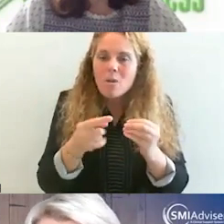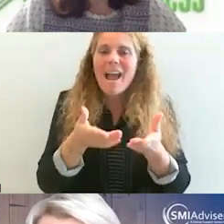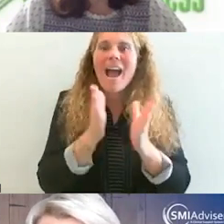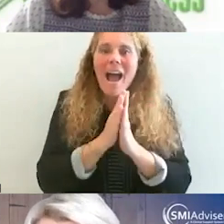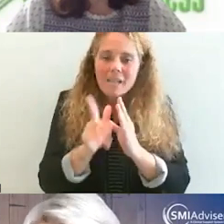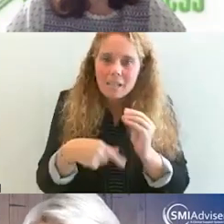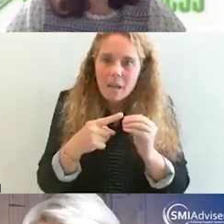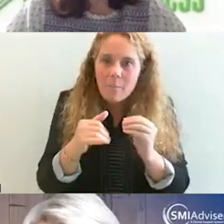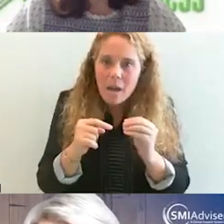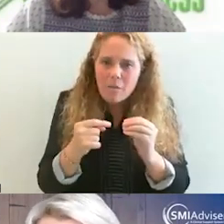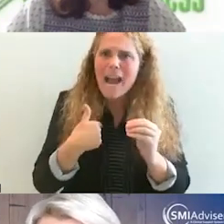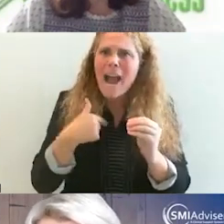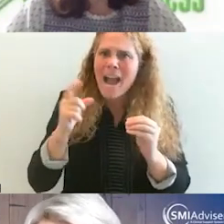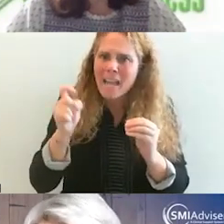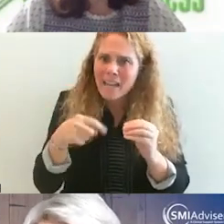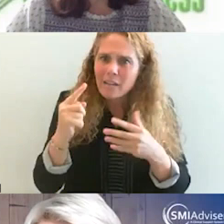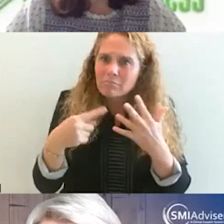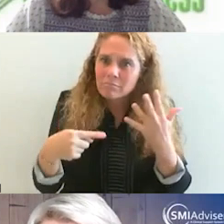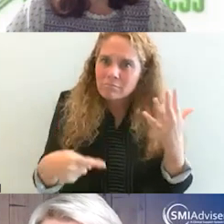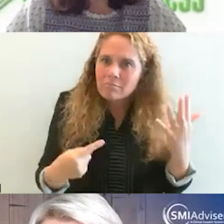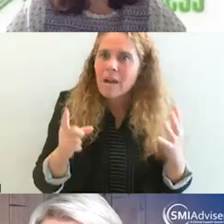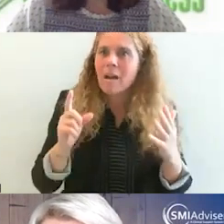THIS IS WHAT I NEED AND HOW CAN I GET THAT?